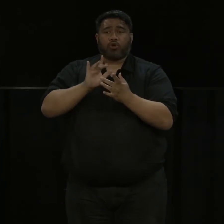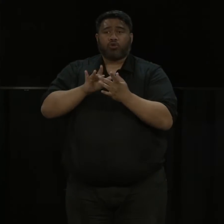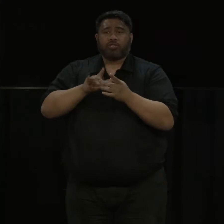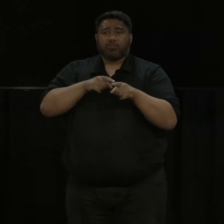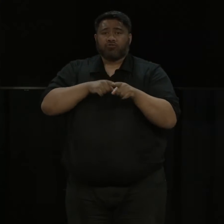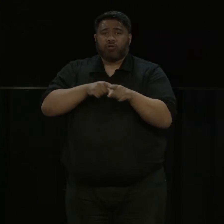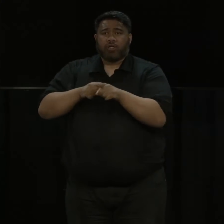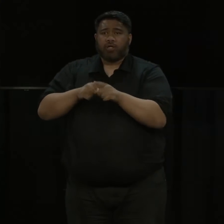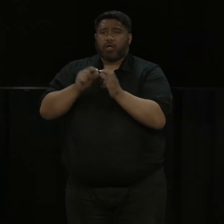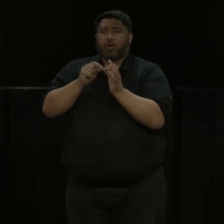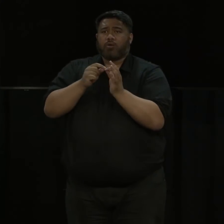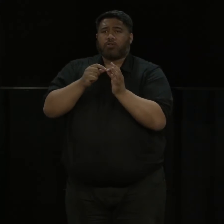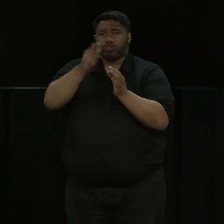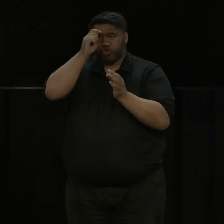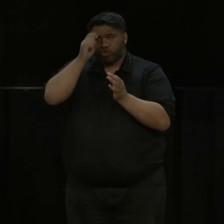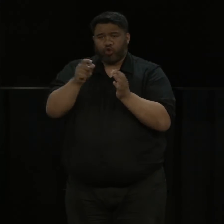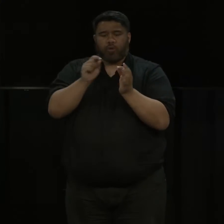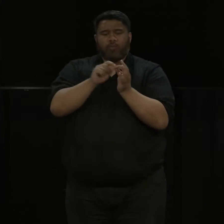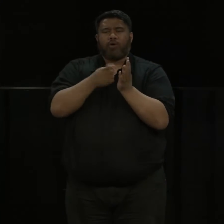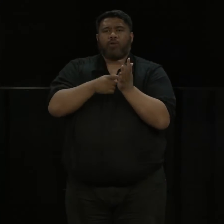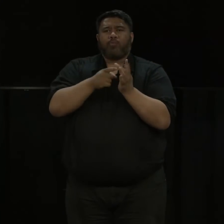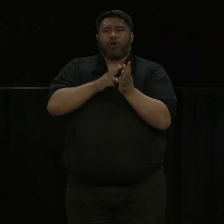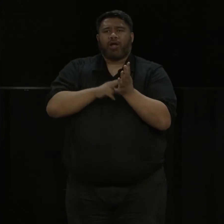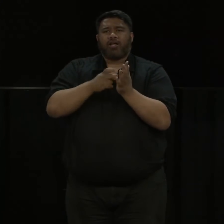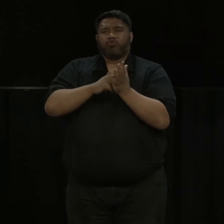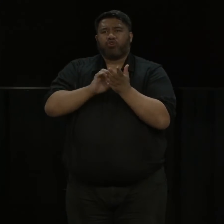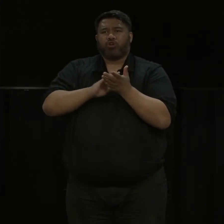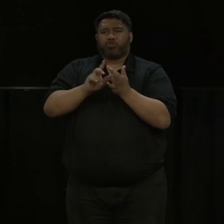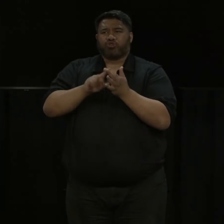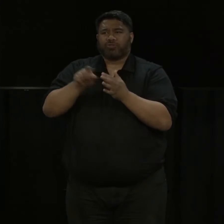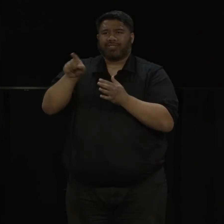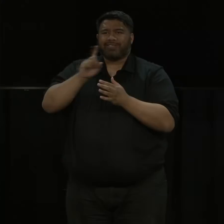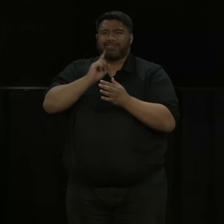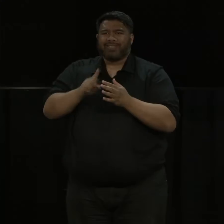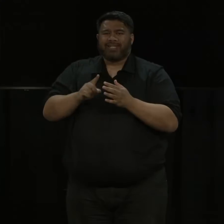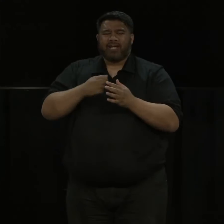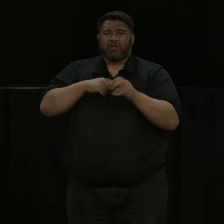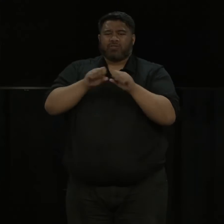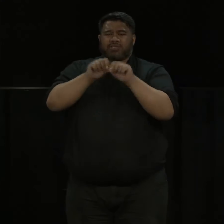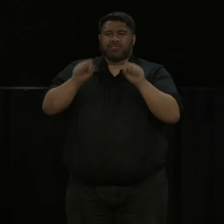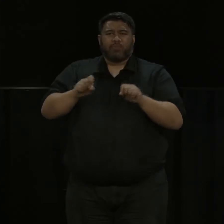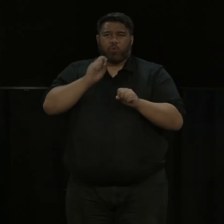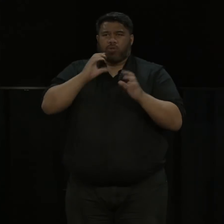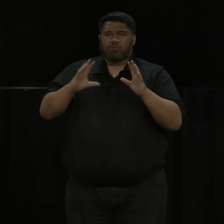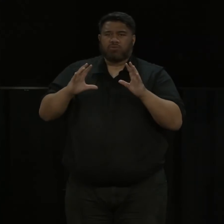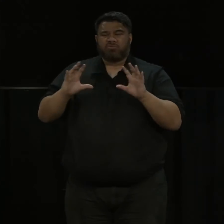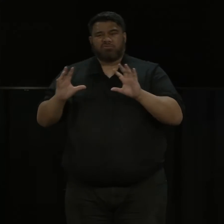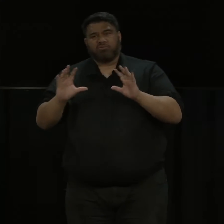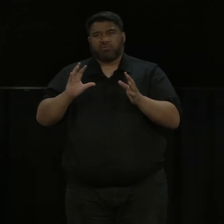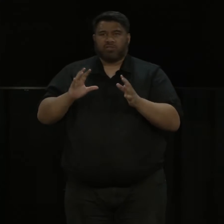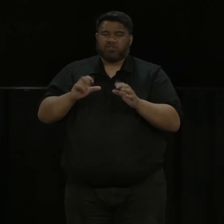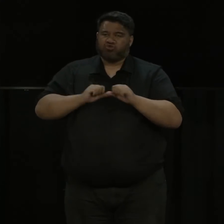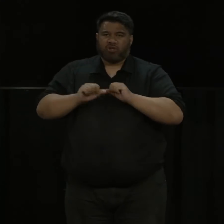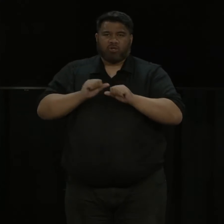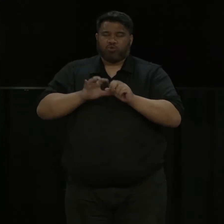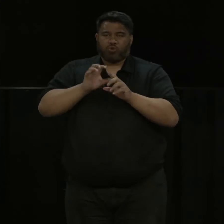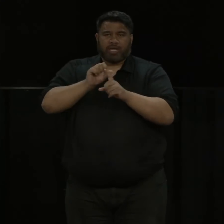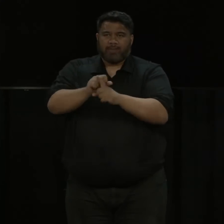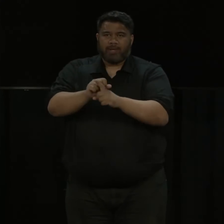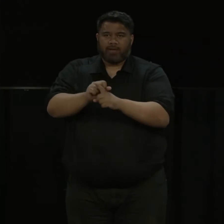there is minimal service disruption.